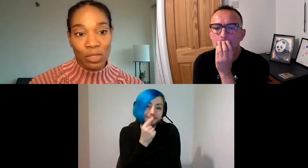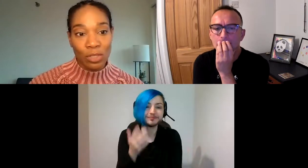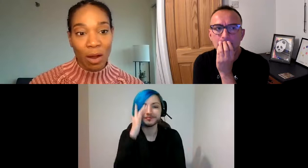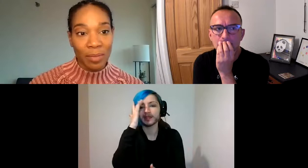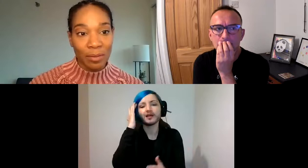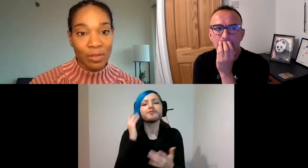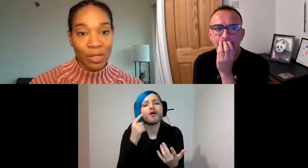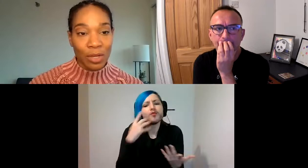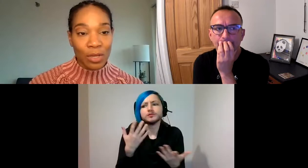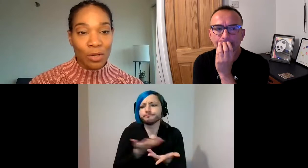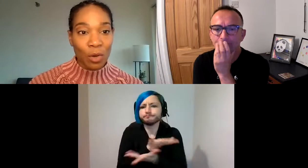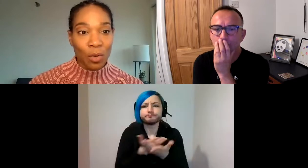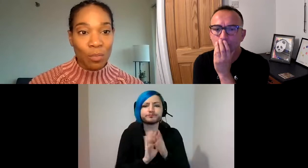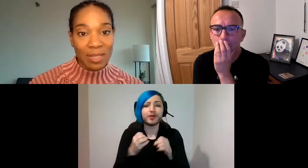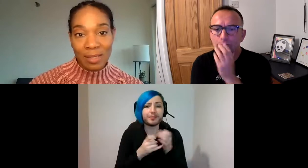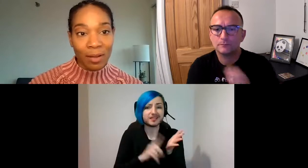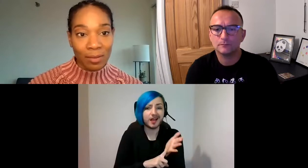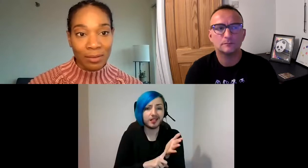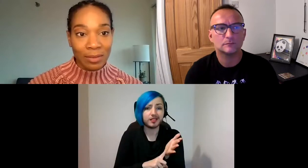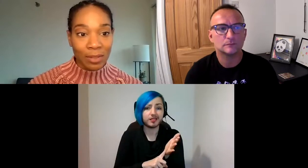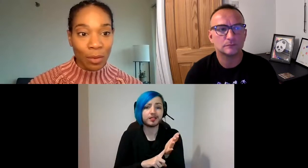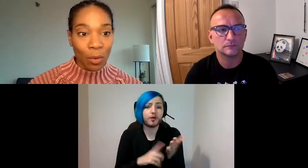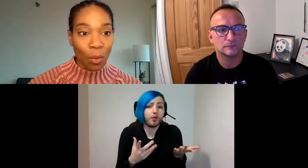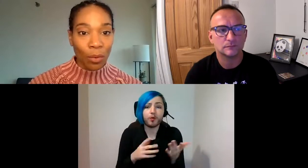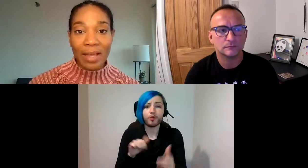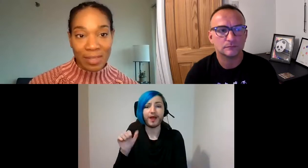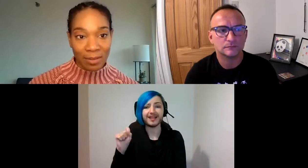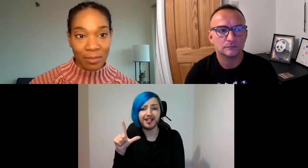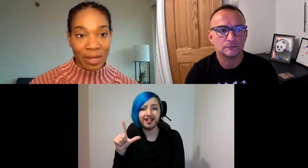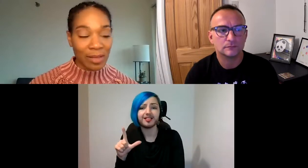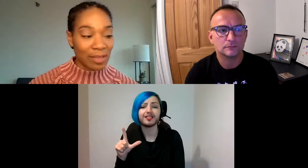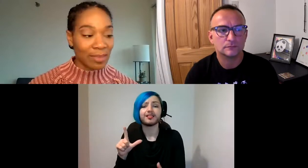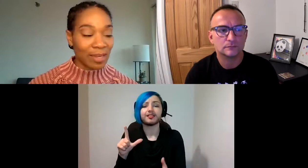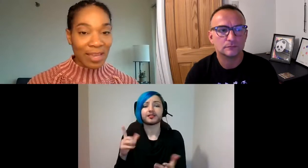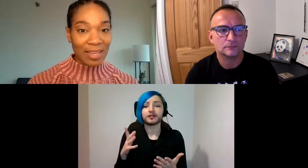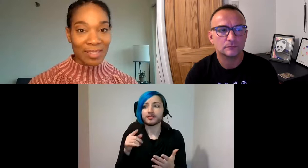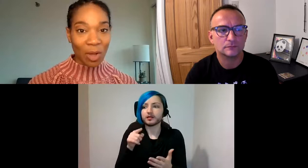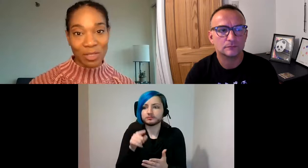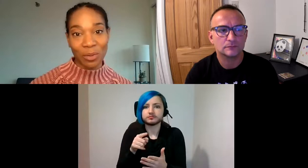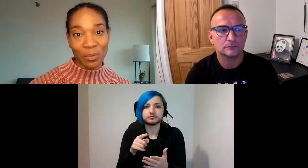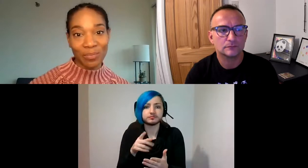talking about the creation of that. This_is and on